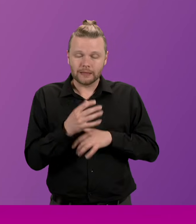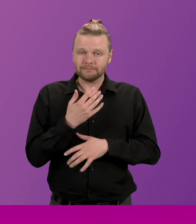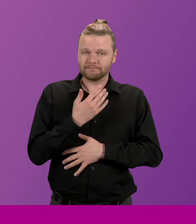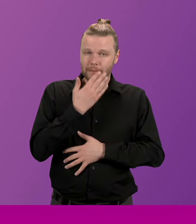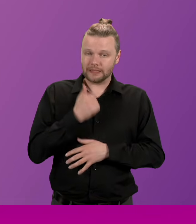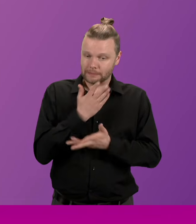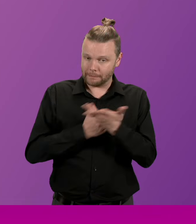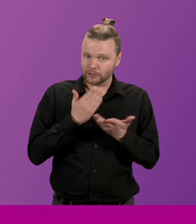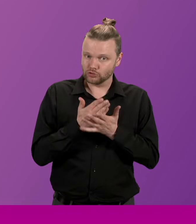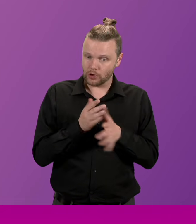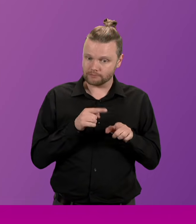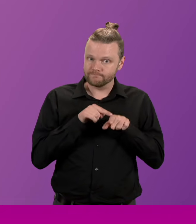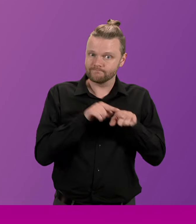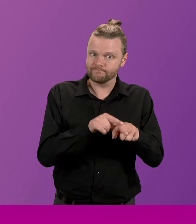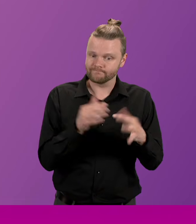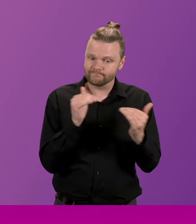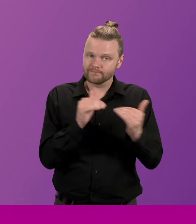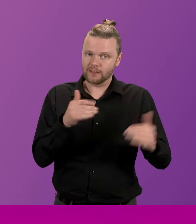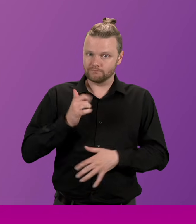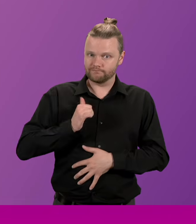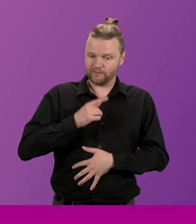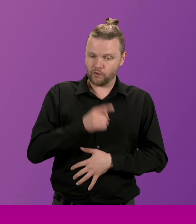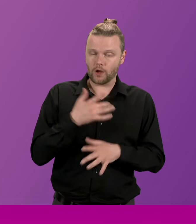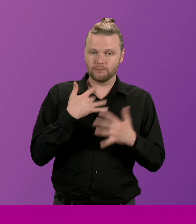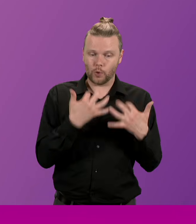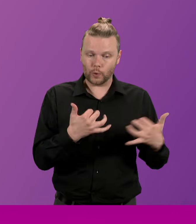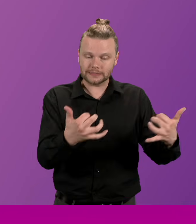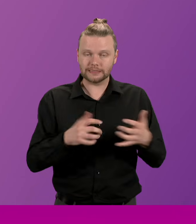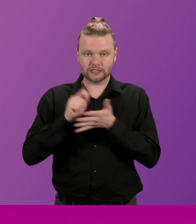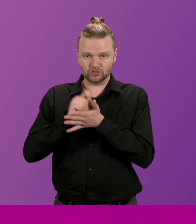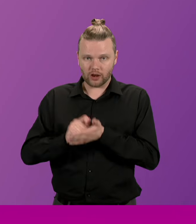meeting their obligations to audiences and to dedicated journalists and to reiterate my